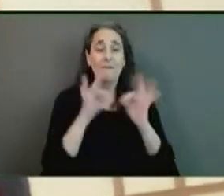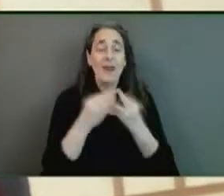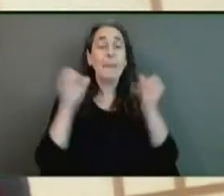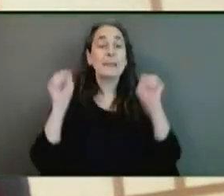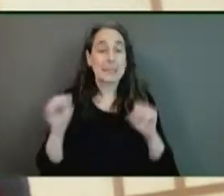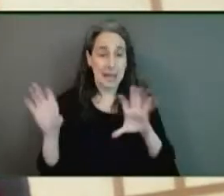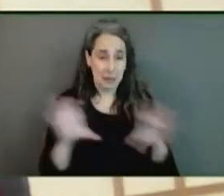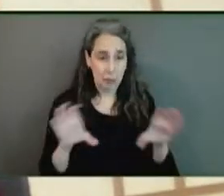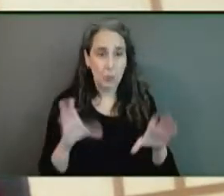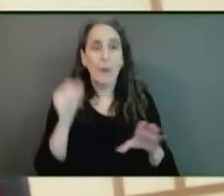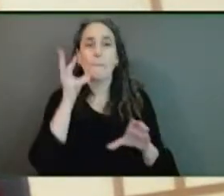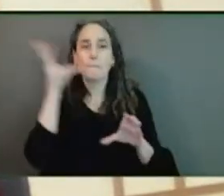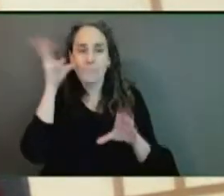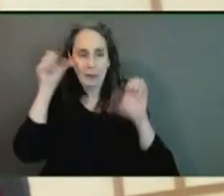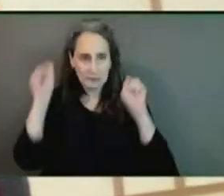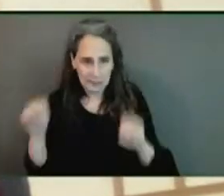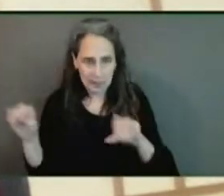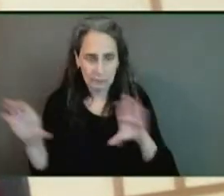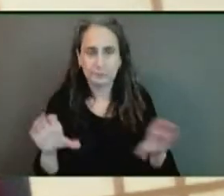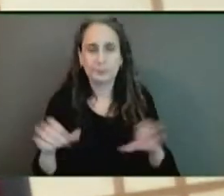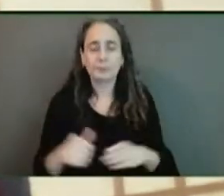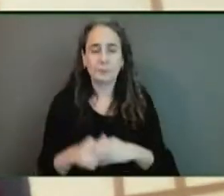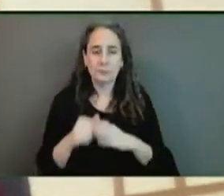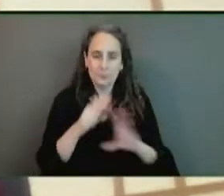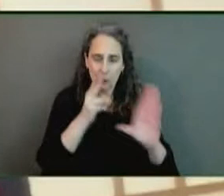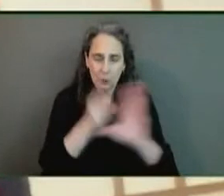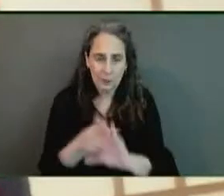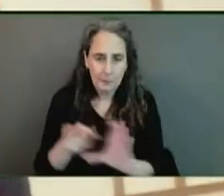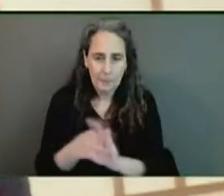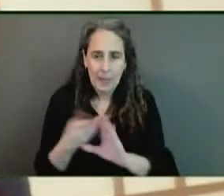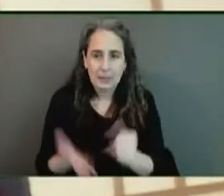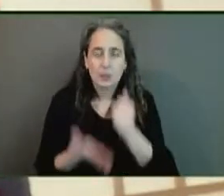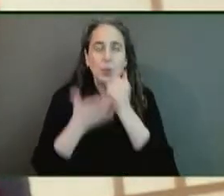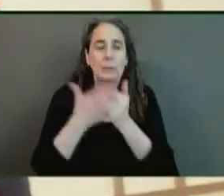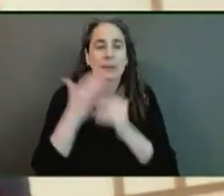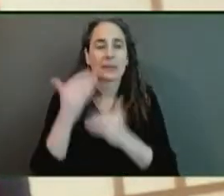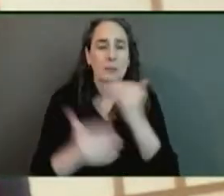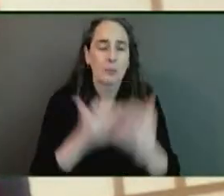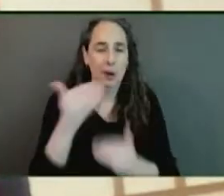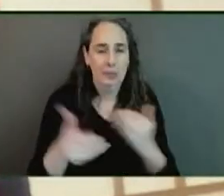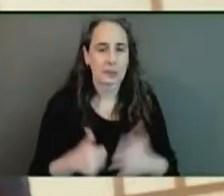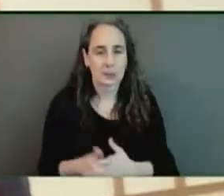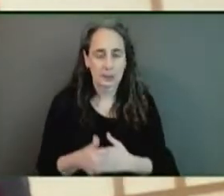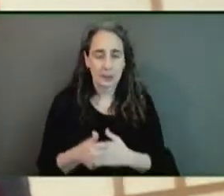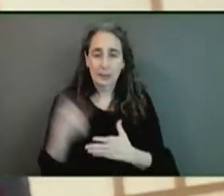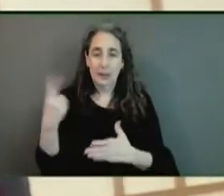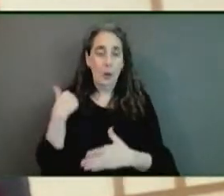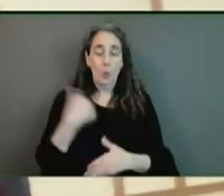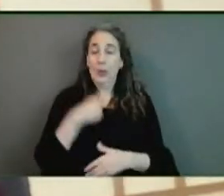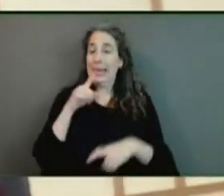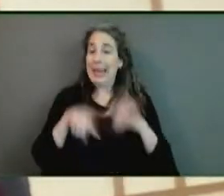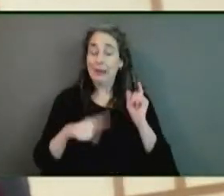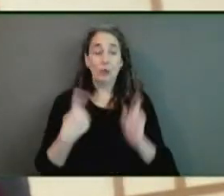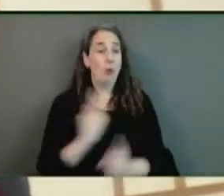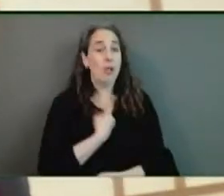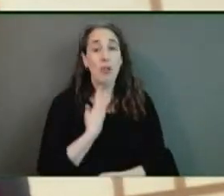helping families to stay safe. This is something that families can do, and parents can do. To